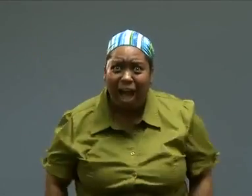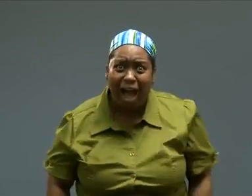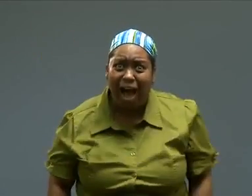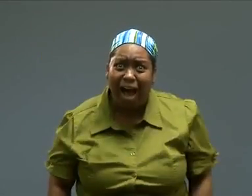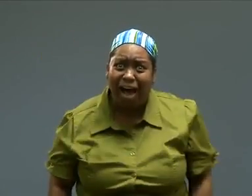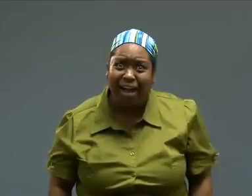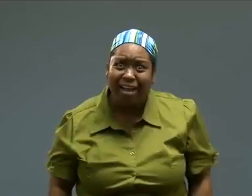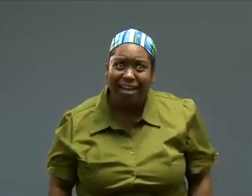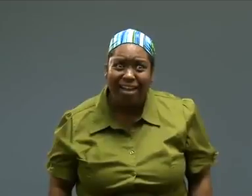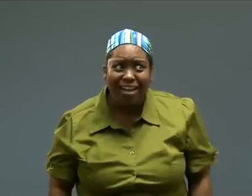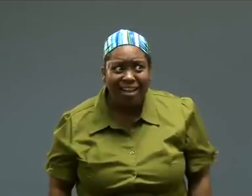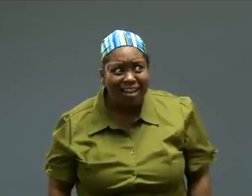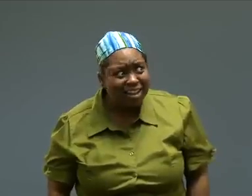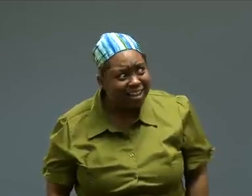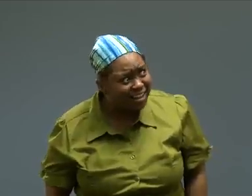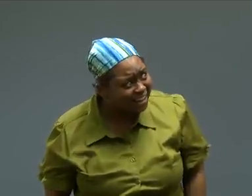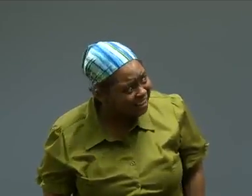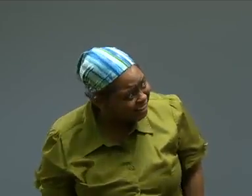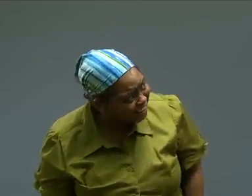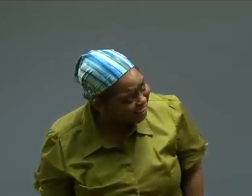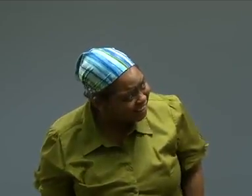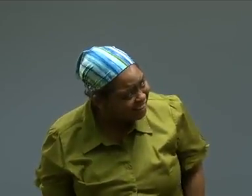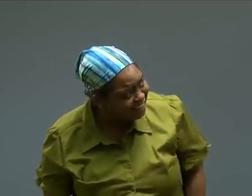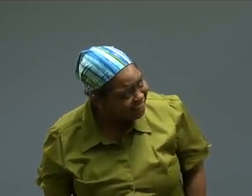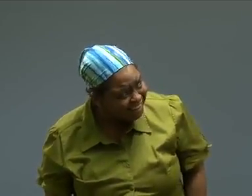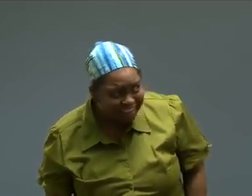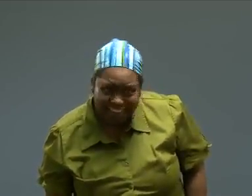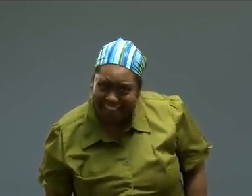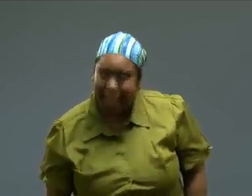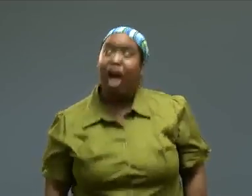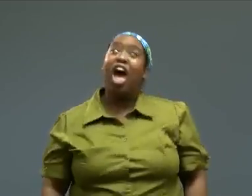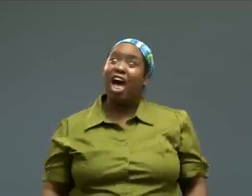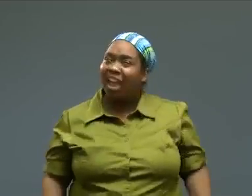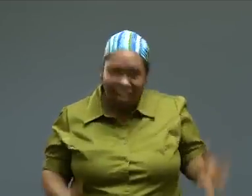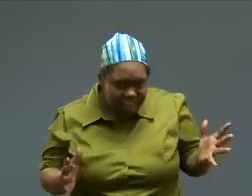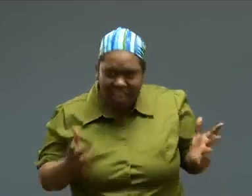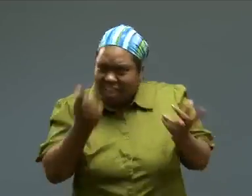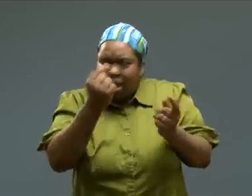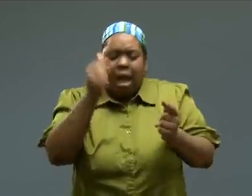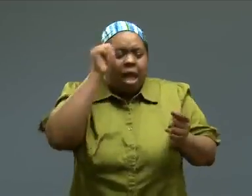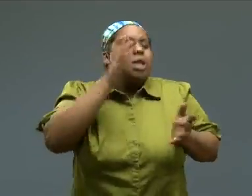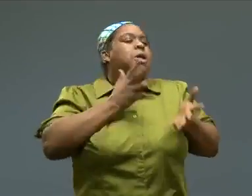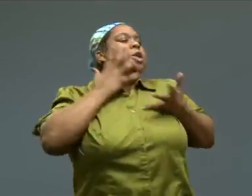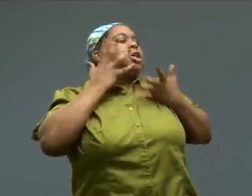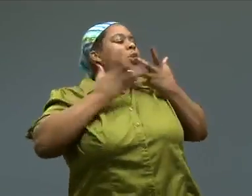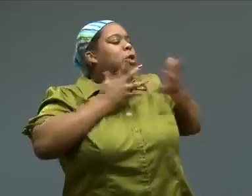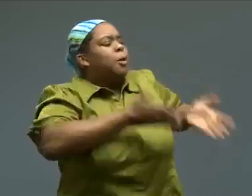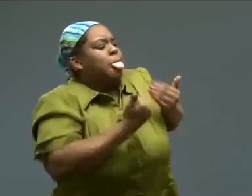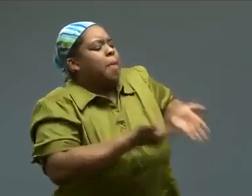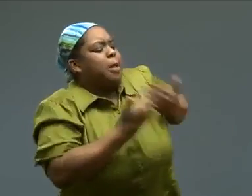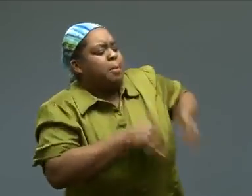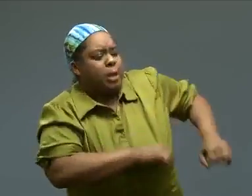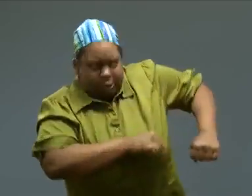Perish the thought! Hah! My aunt was so embarrassed as she grabbed me